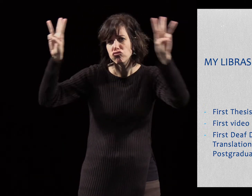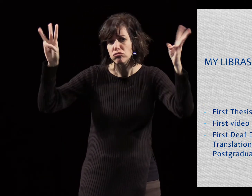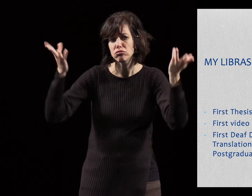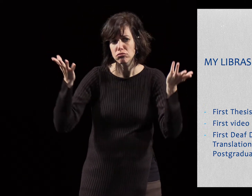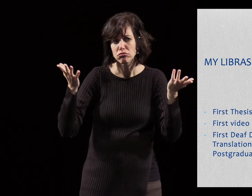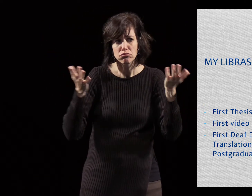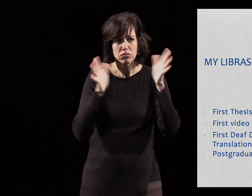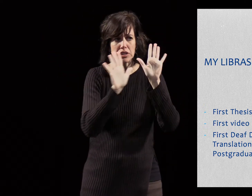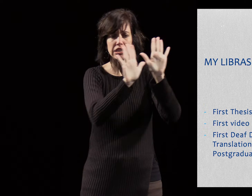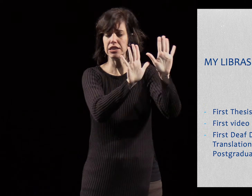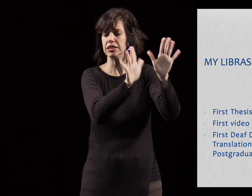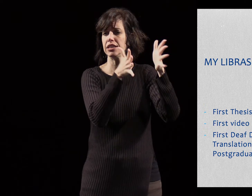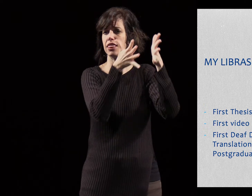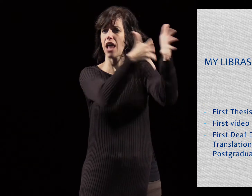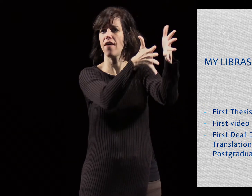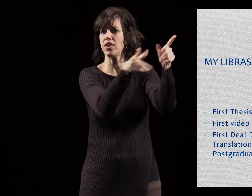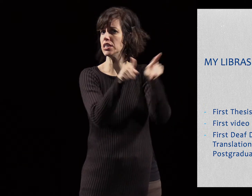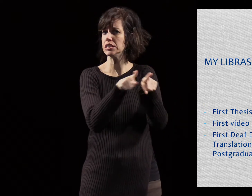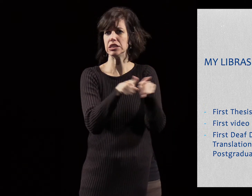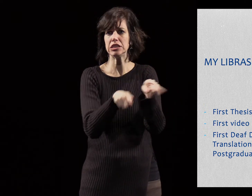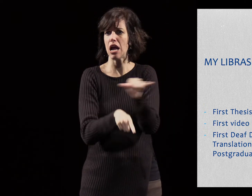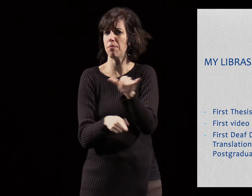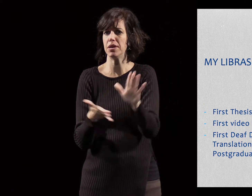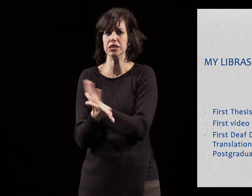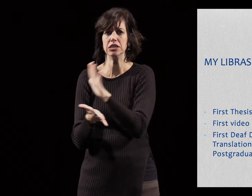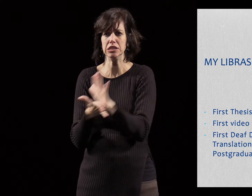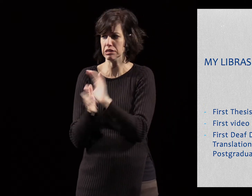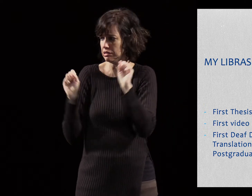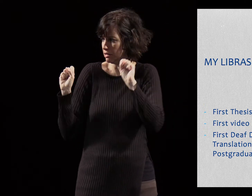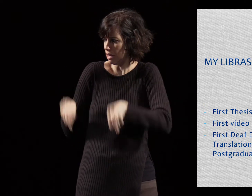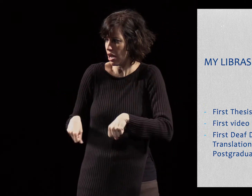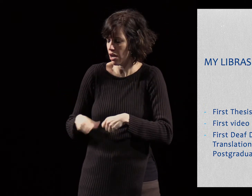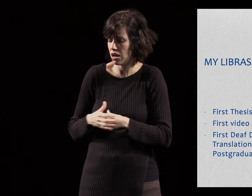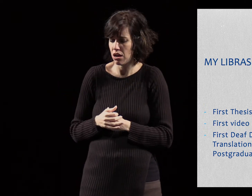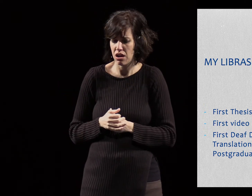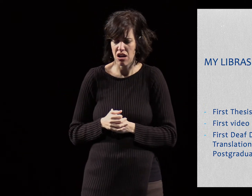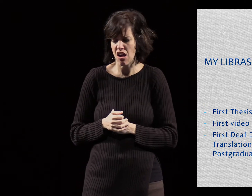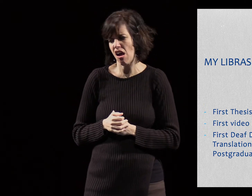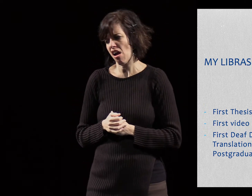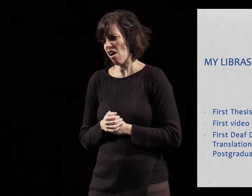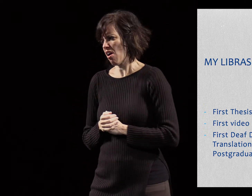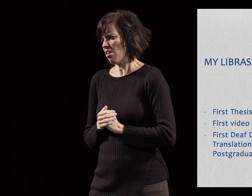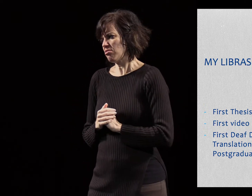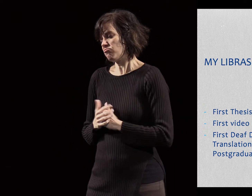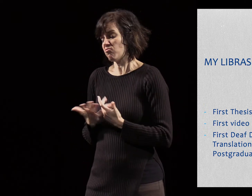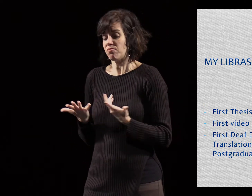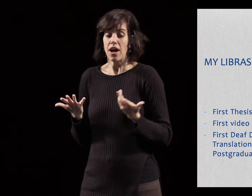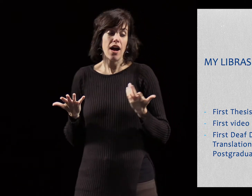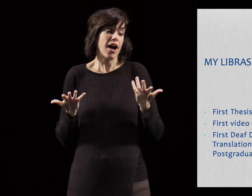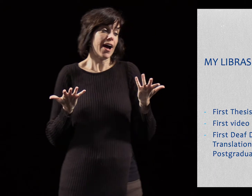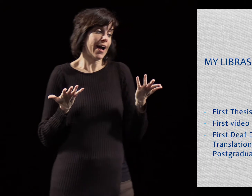You can save it online. I have a physical video. I can leave it with you the same as you would a written paper.